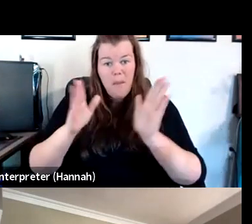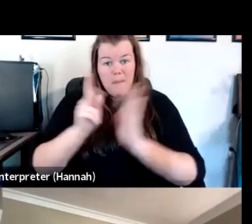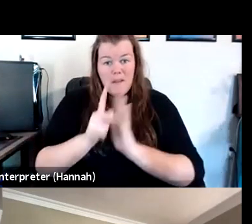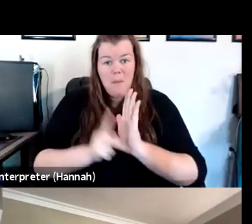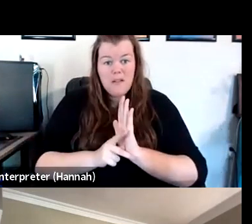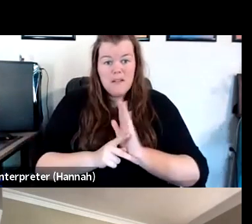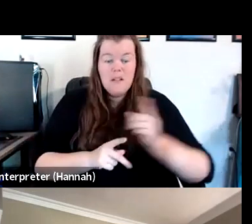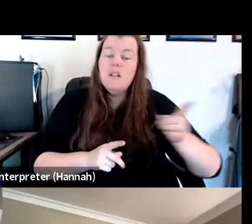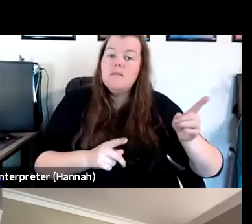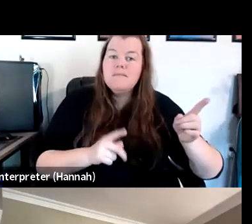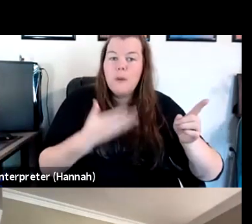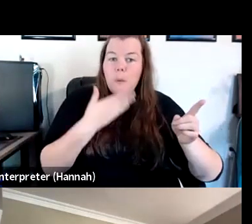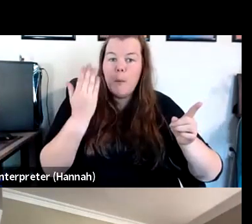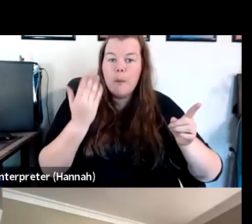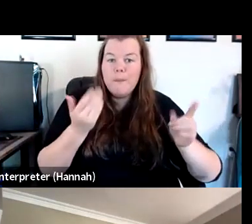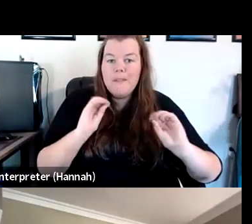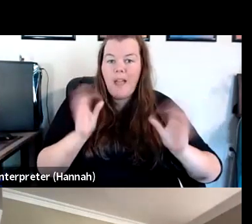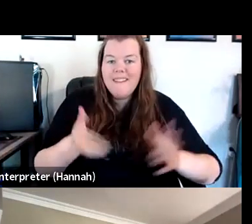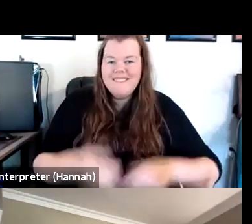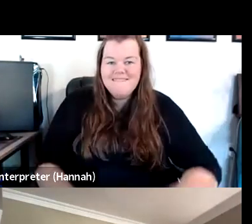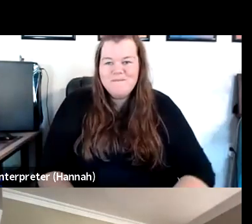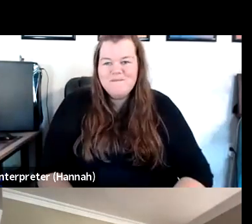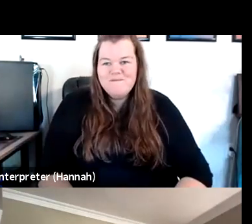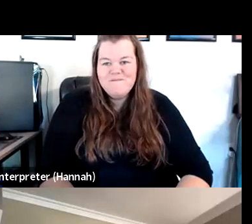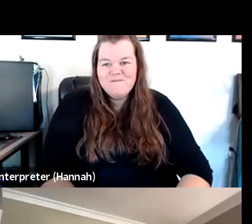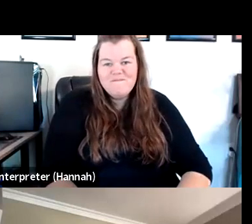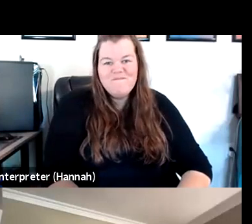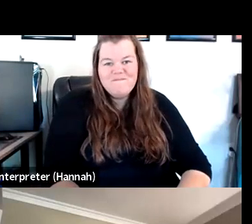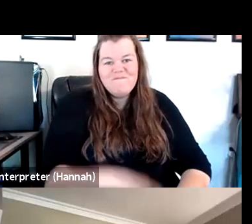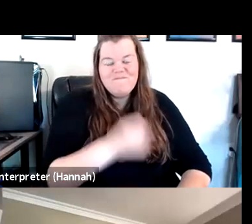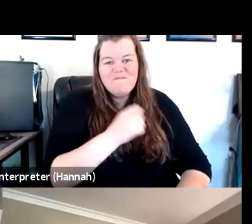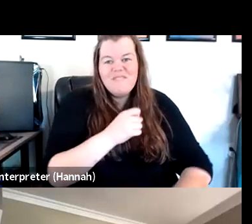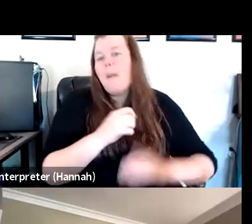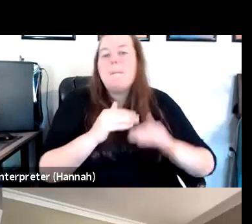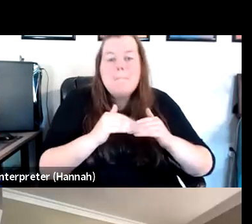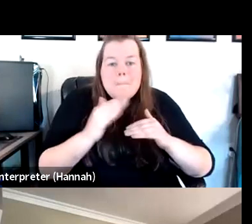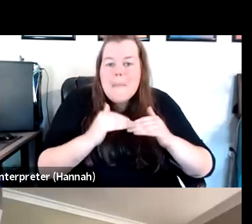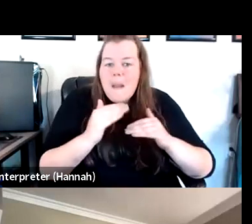Almost almost none whatsoever. The minimal due process protections that are included